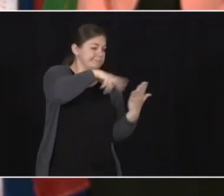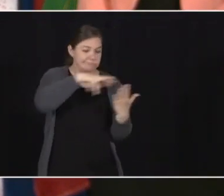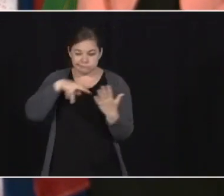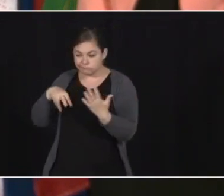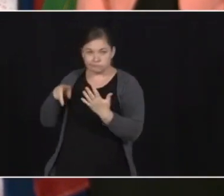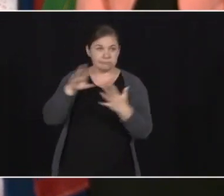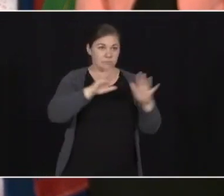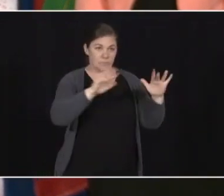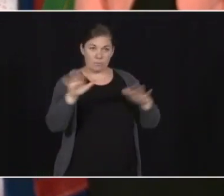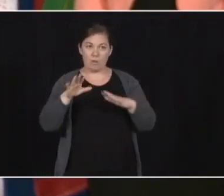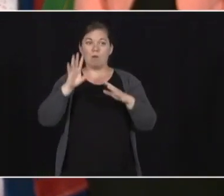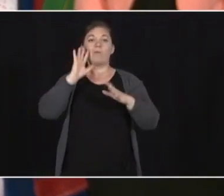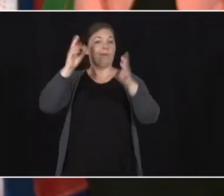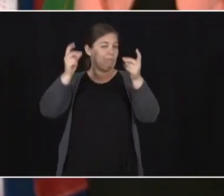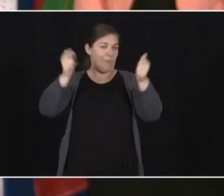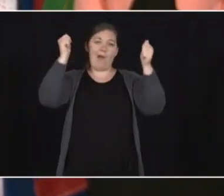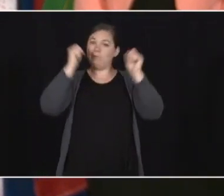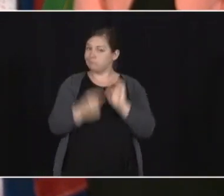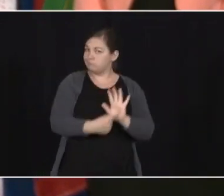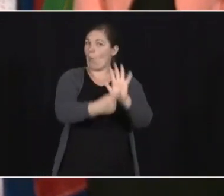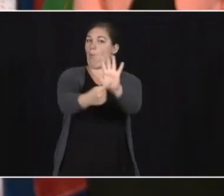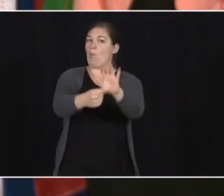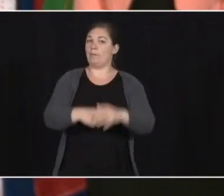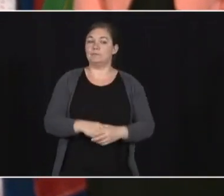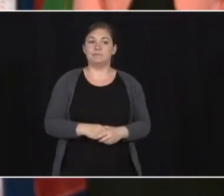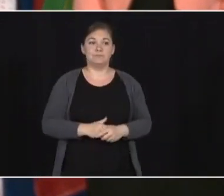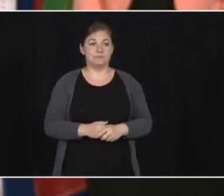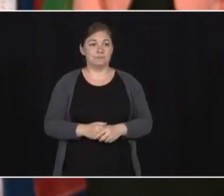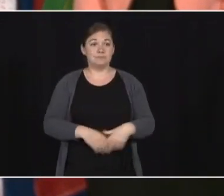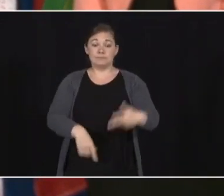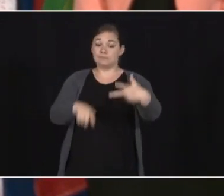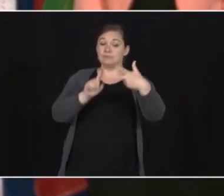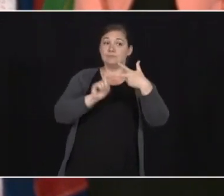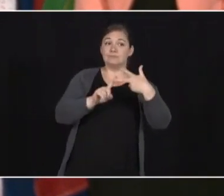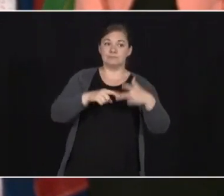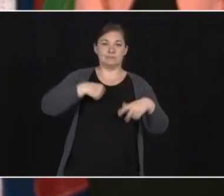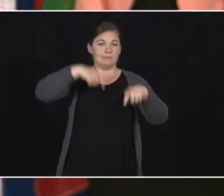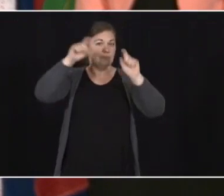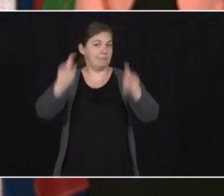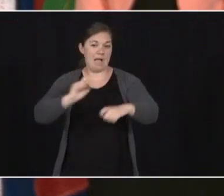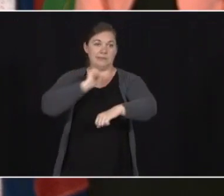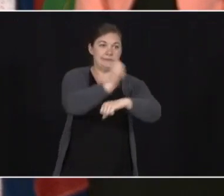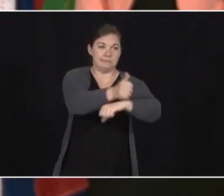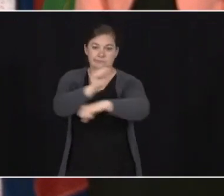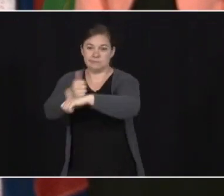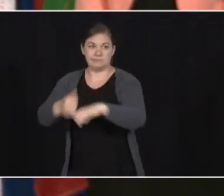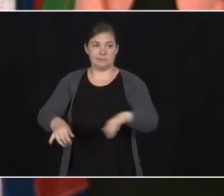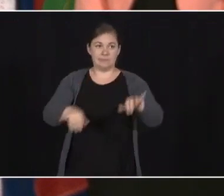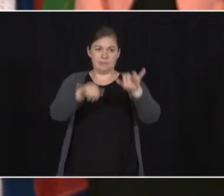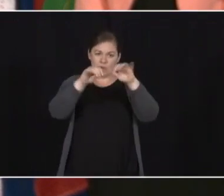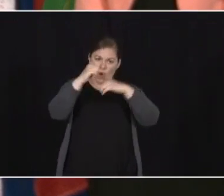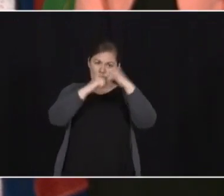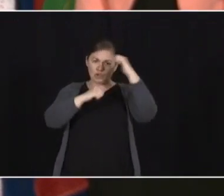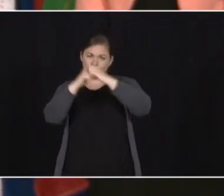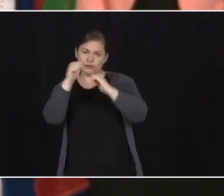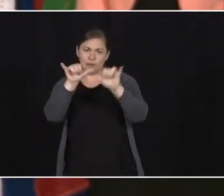We have to put corrective action measures in place immediately right across the board.